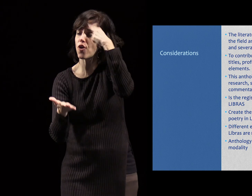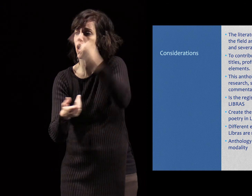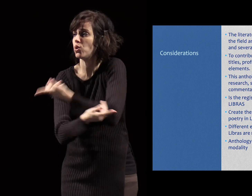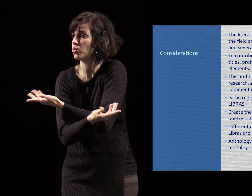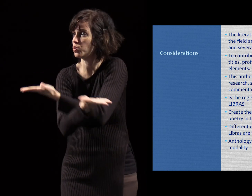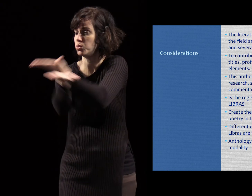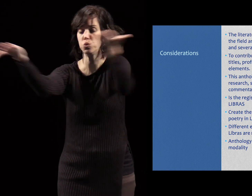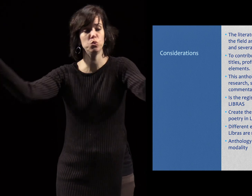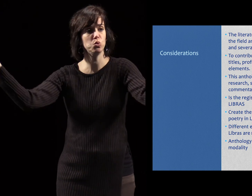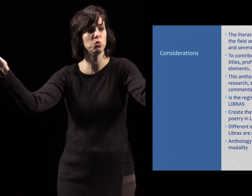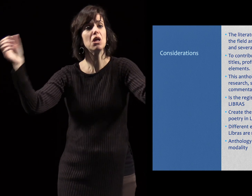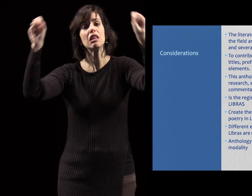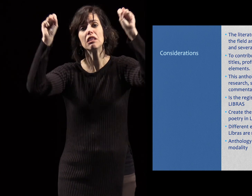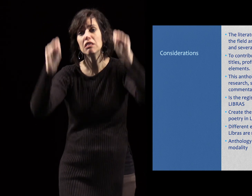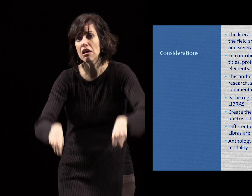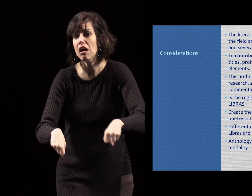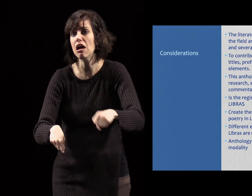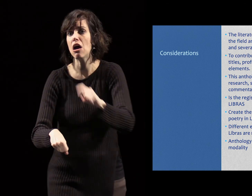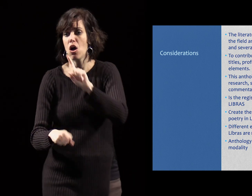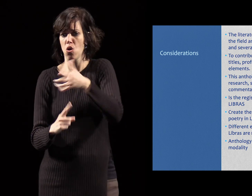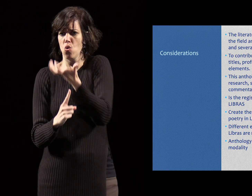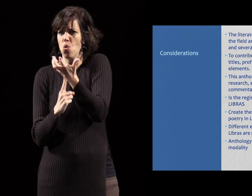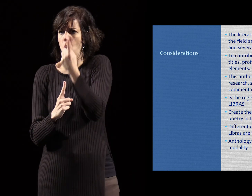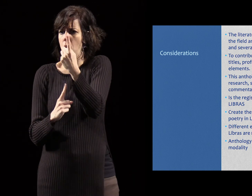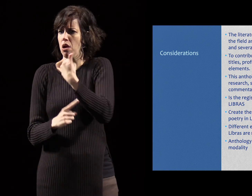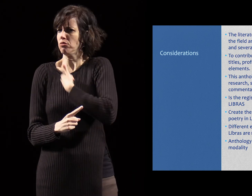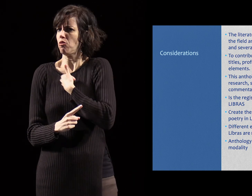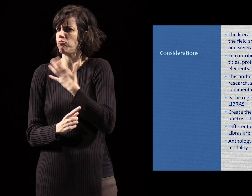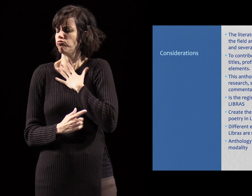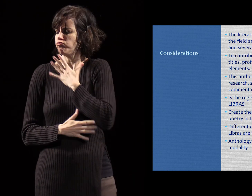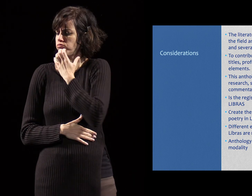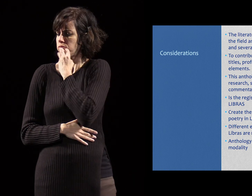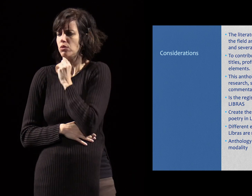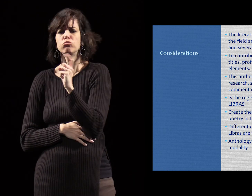And mine serves as evidence to all of you that it's possible.